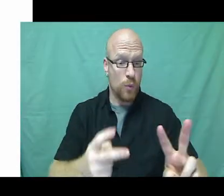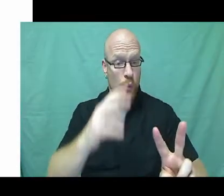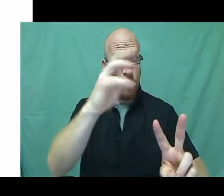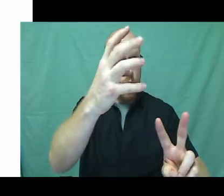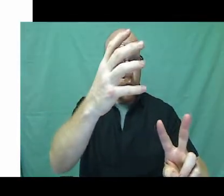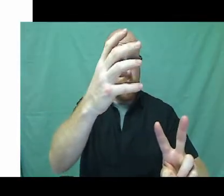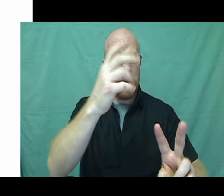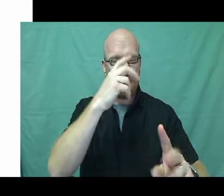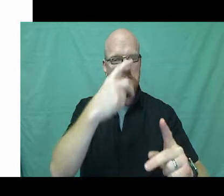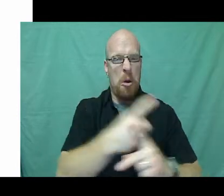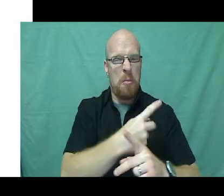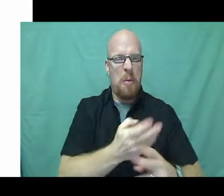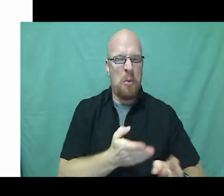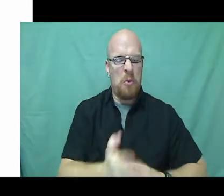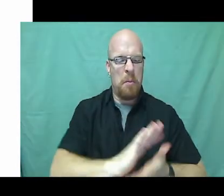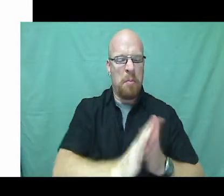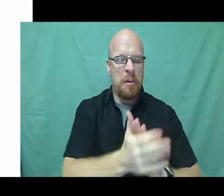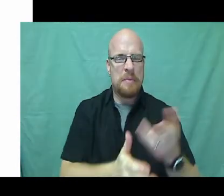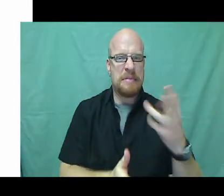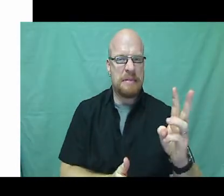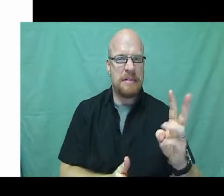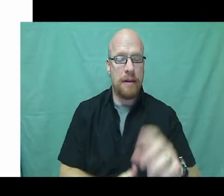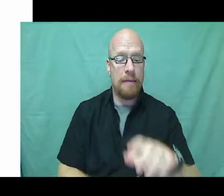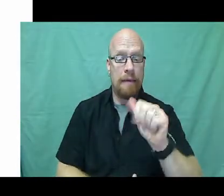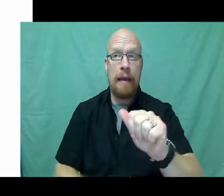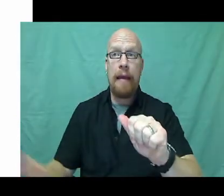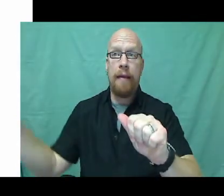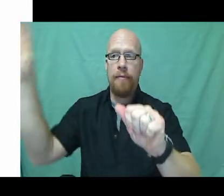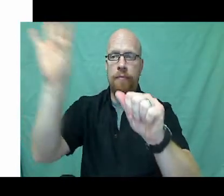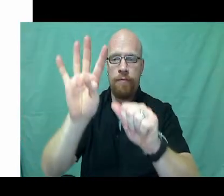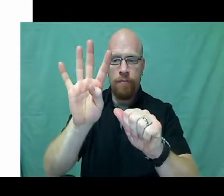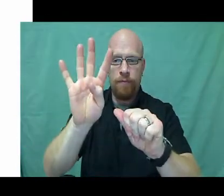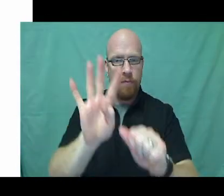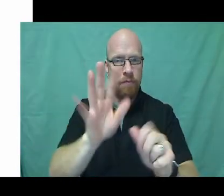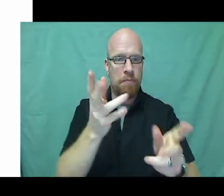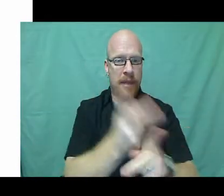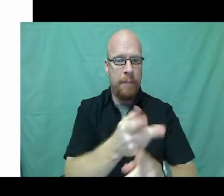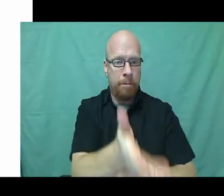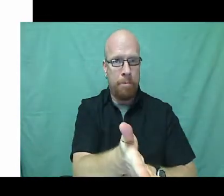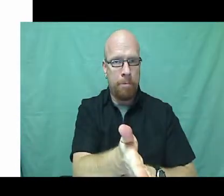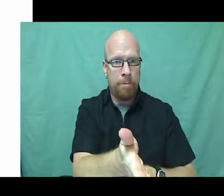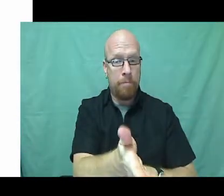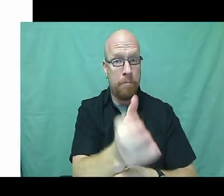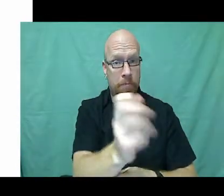So two to the fourth, if you multiply that, multiply it through, it's 16. Then a to the fourth.